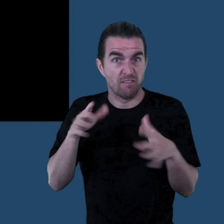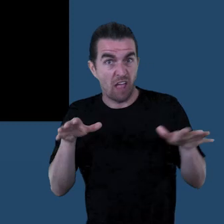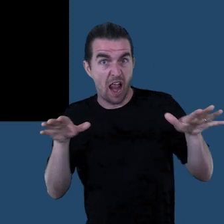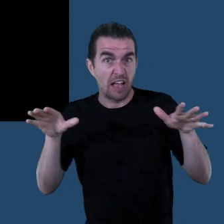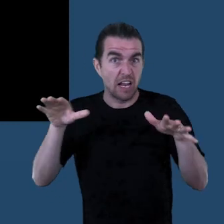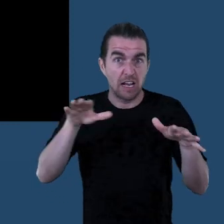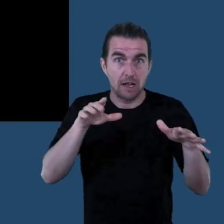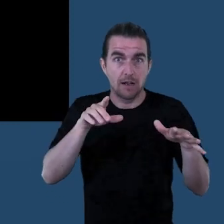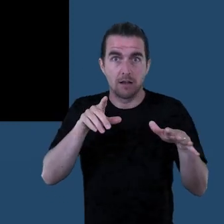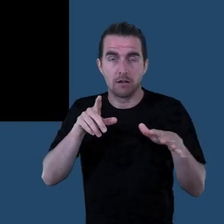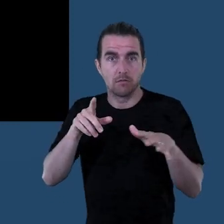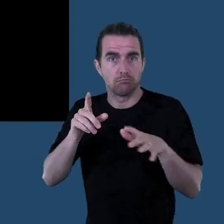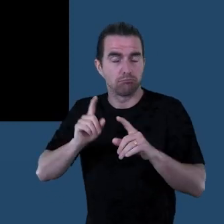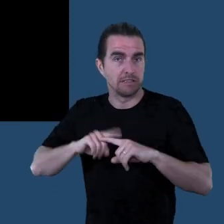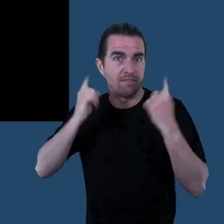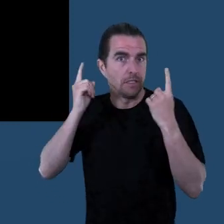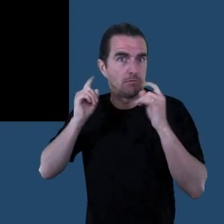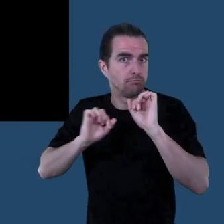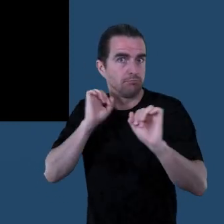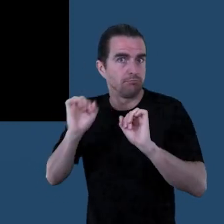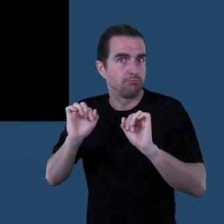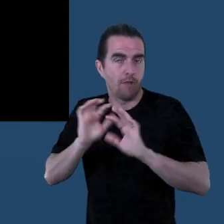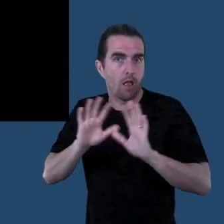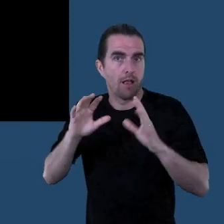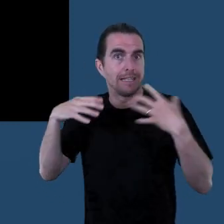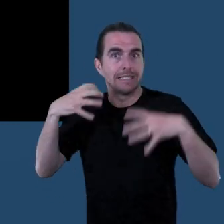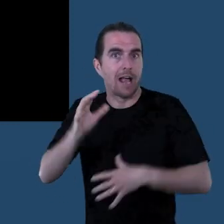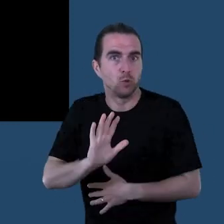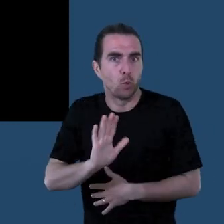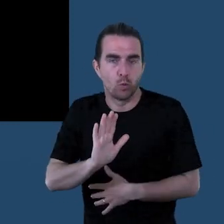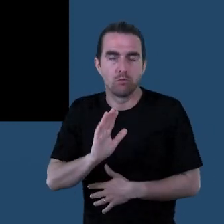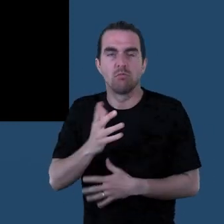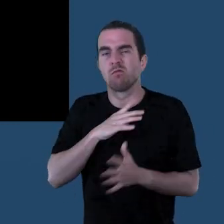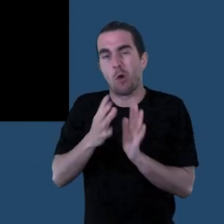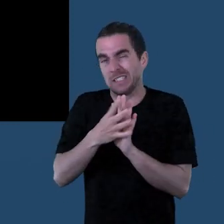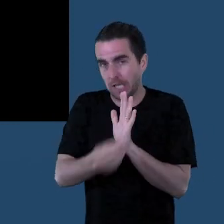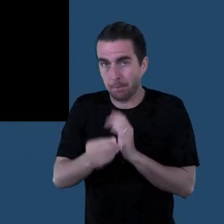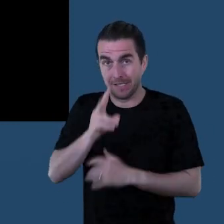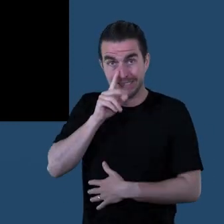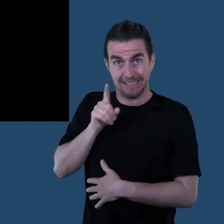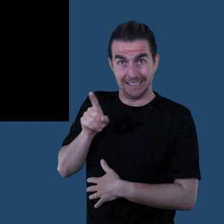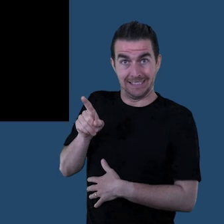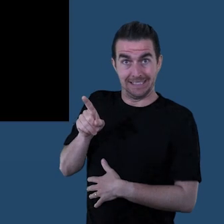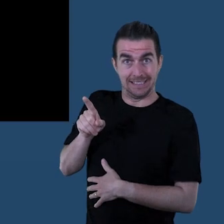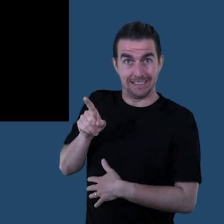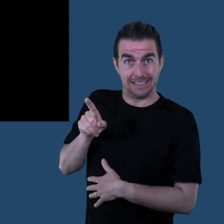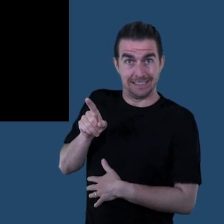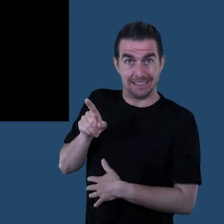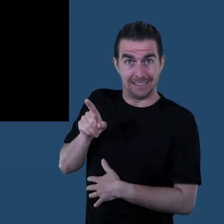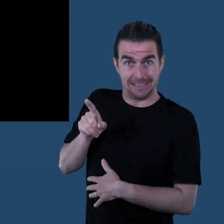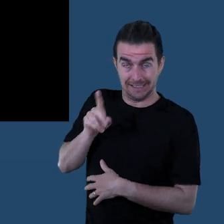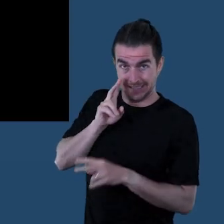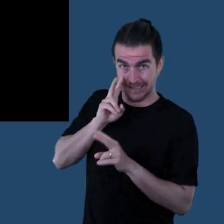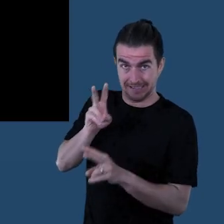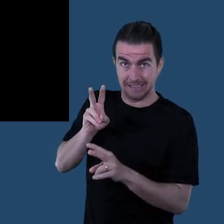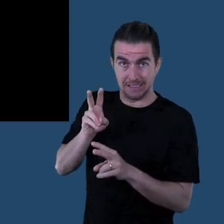is because they have a number of unique adaptations. So, for example, on here, in this picture,